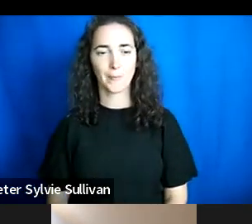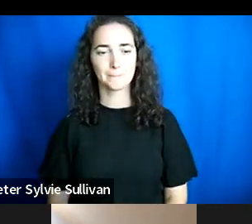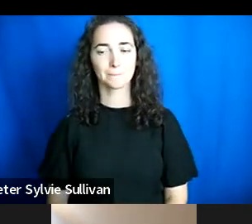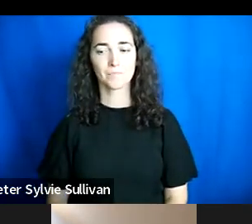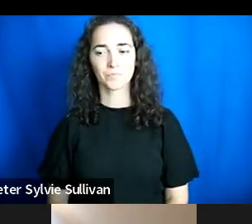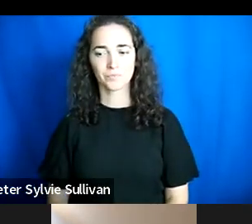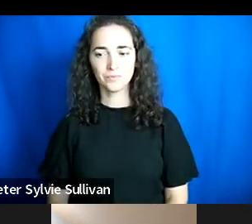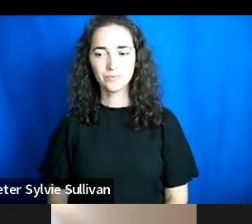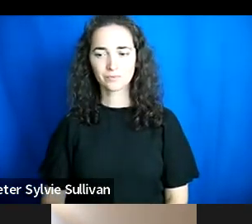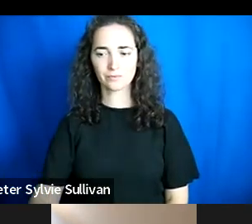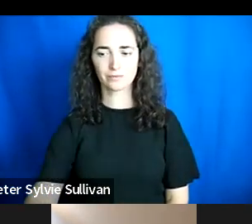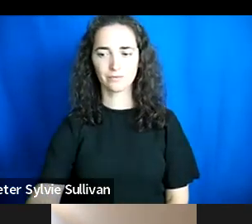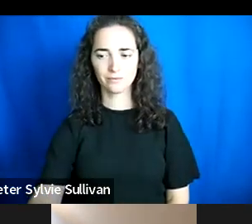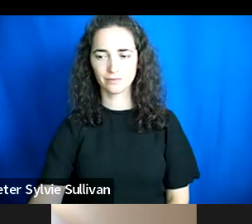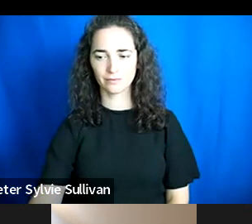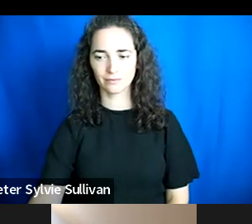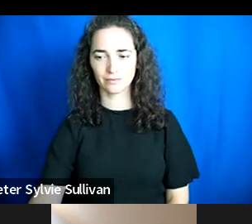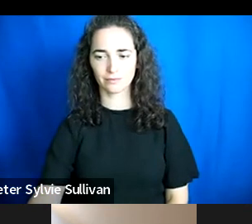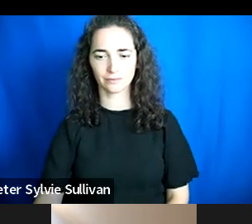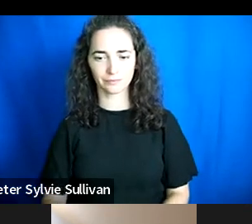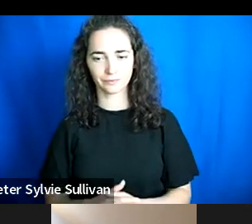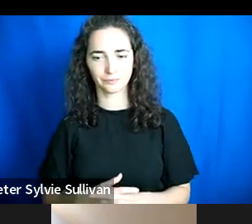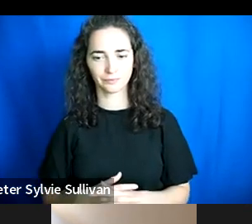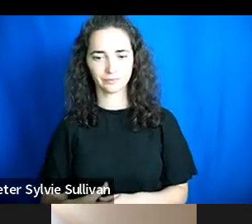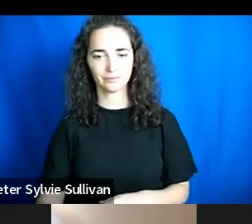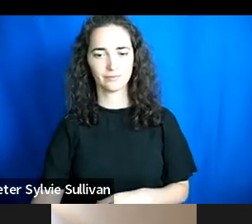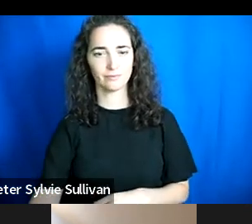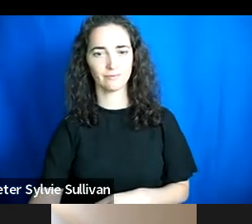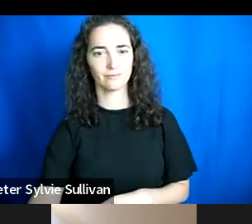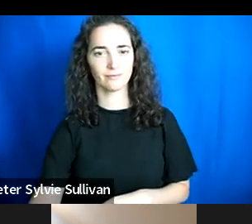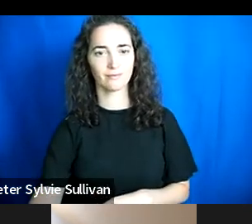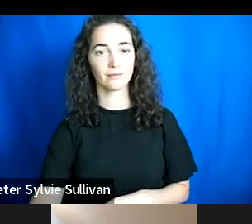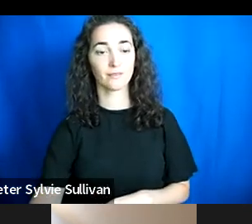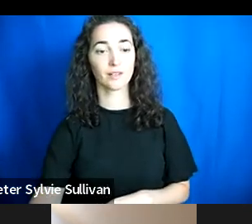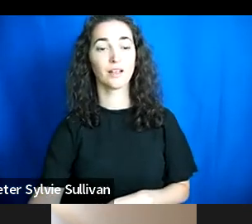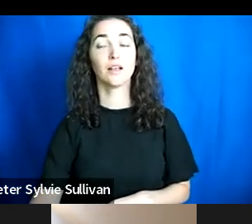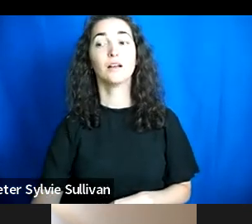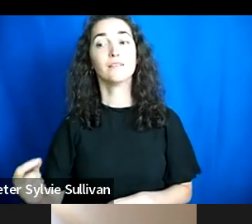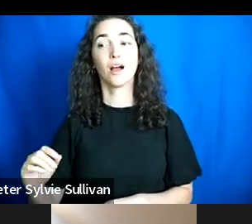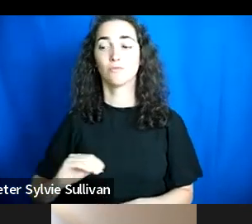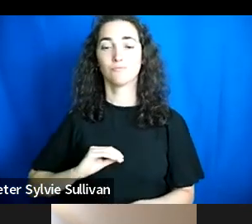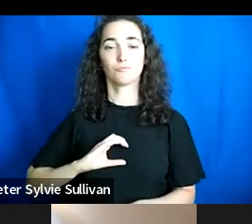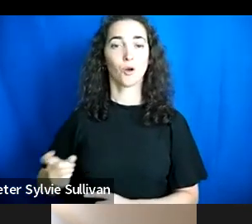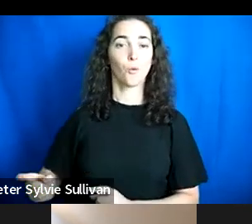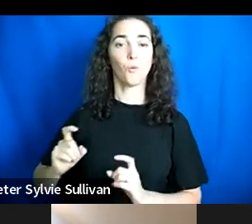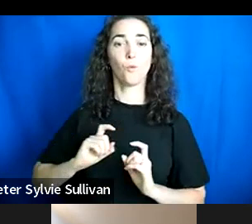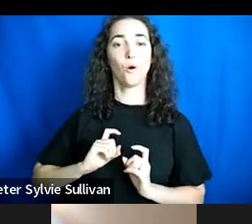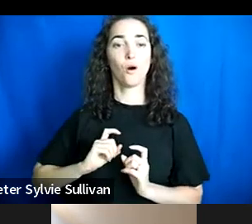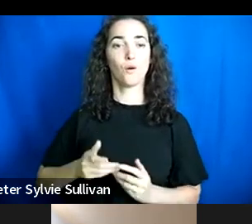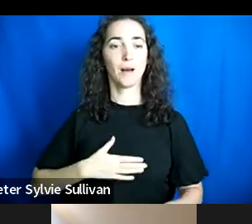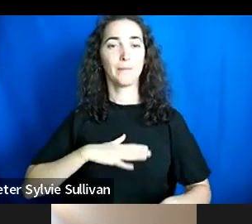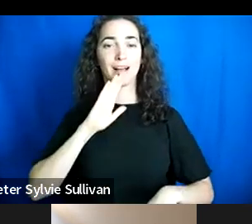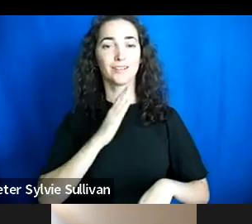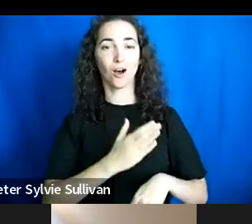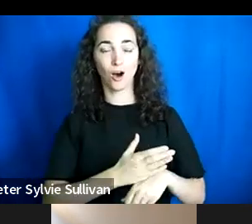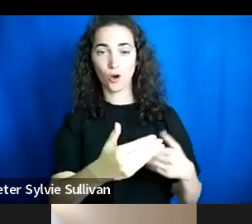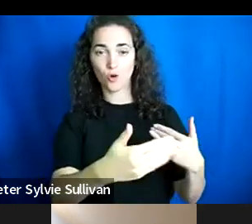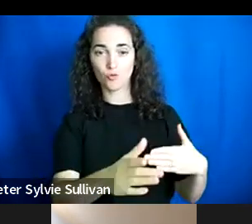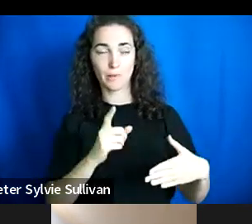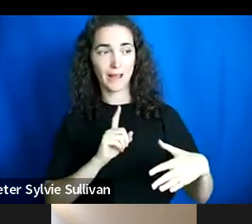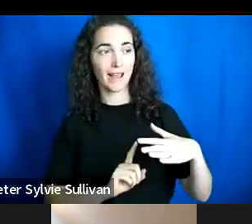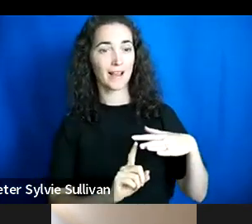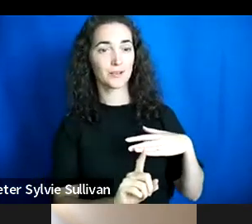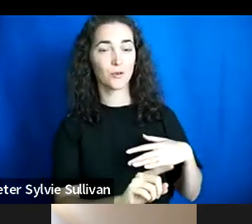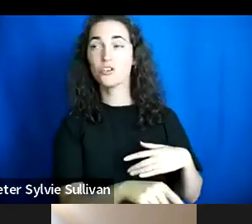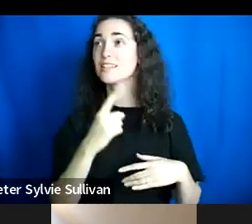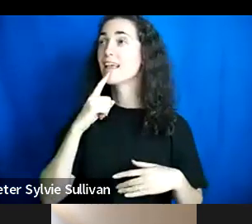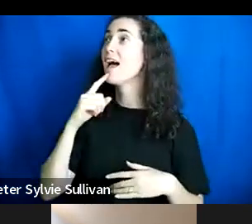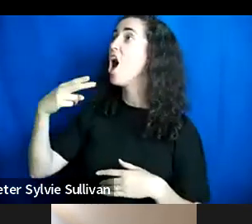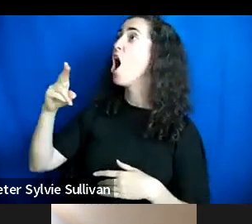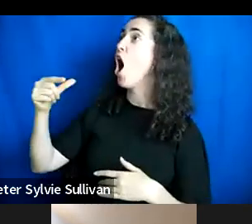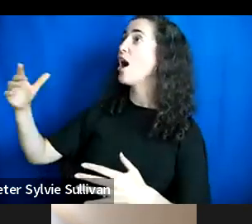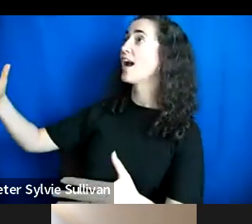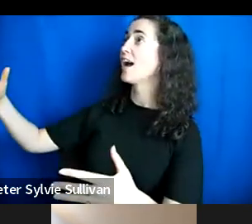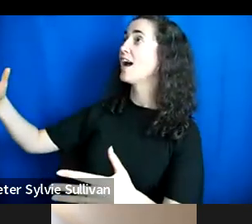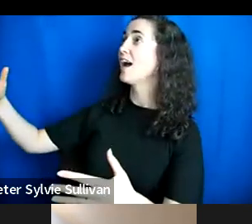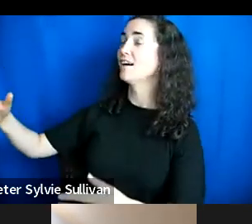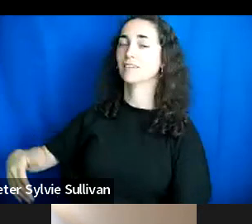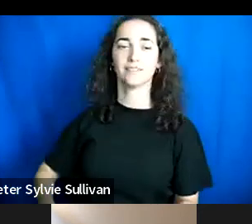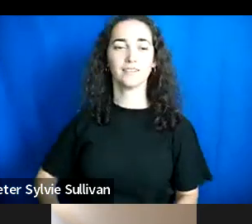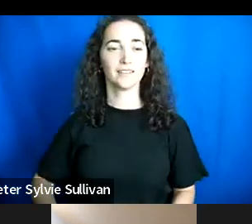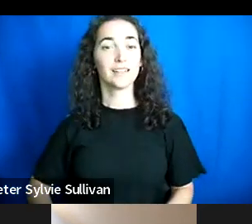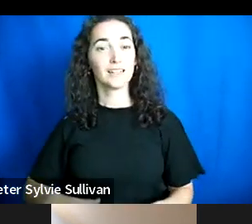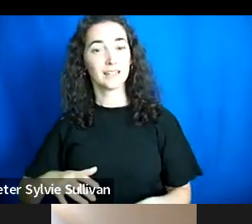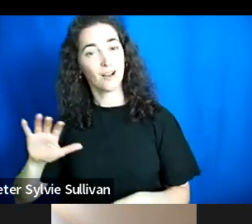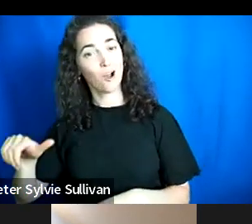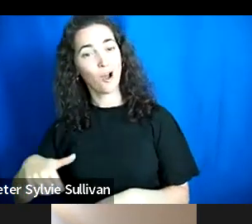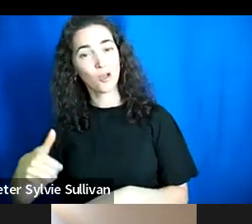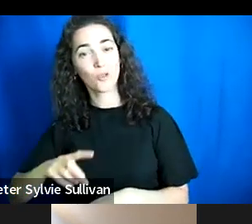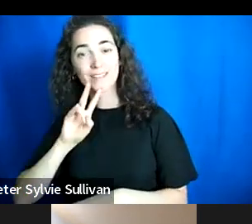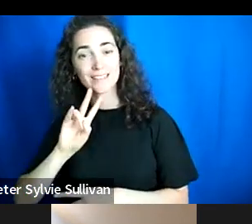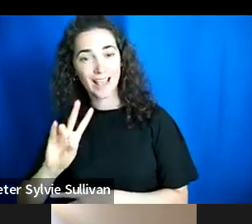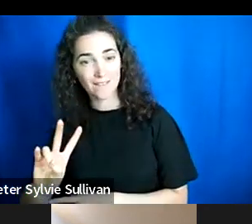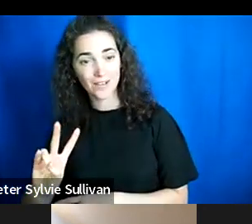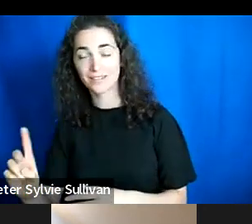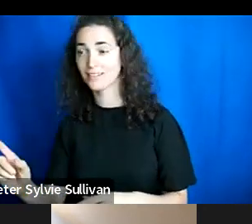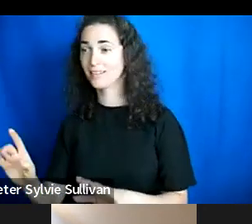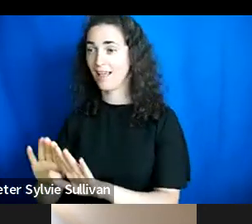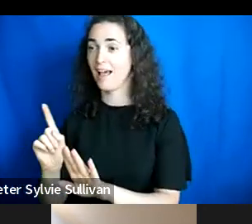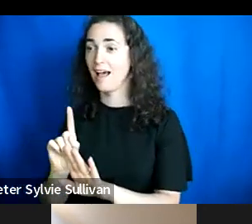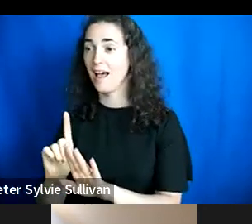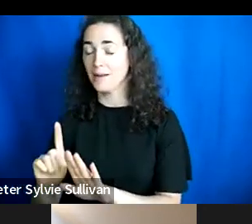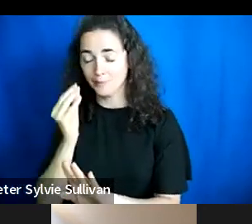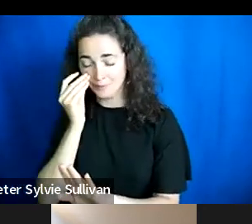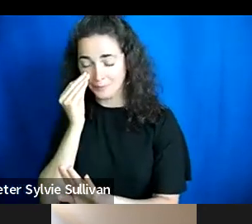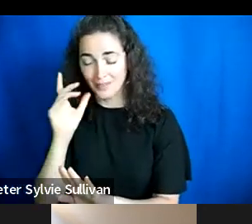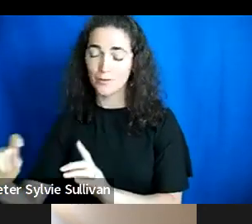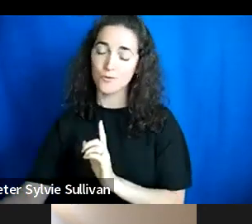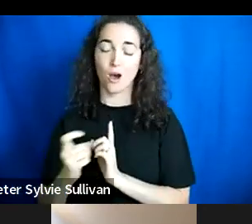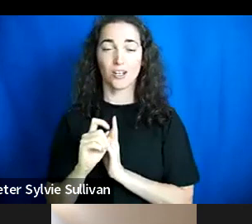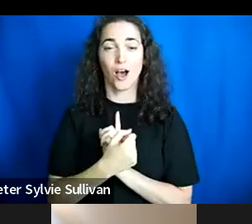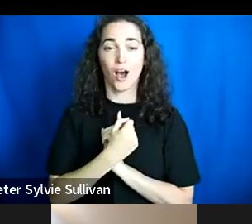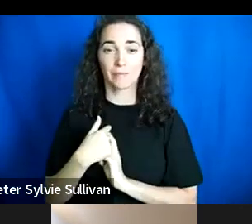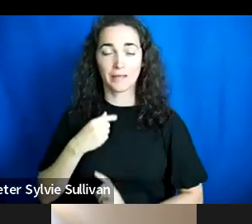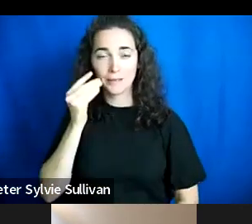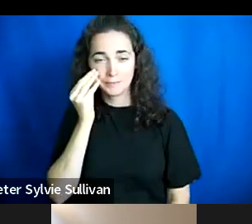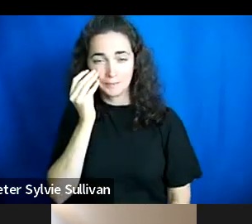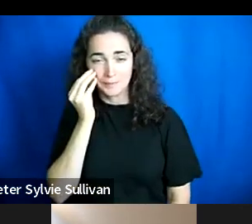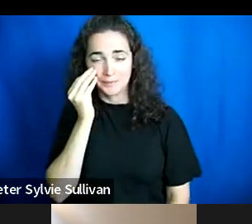And as far as rewards when I walk in my daughter's room, and she's hard when I walk in my 7 year olds room, and he runs to give you a hook.